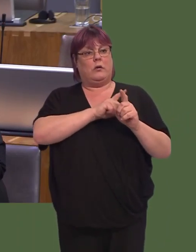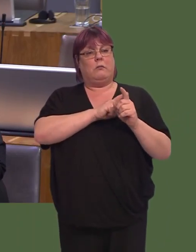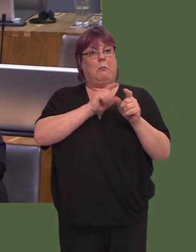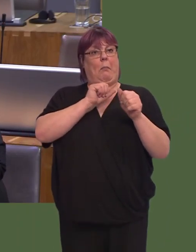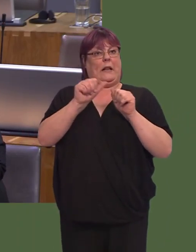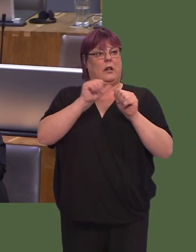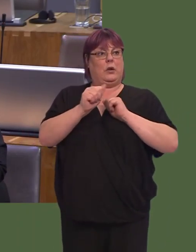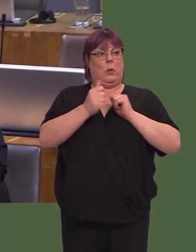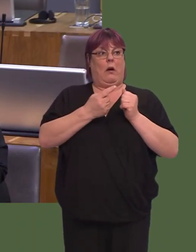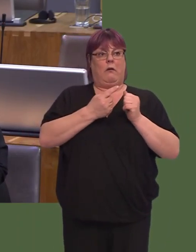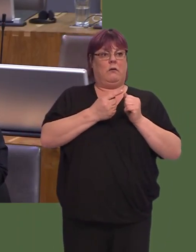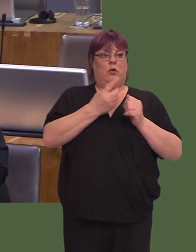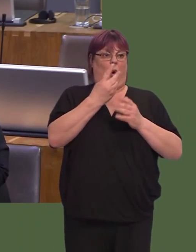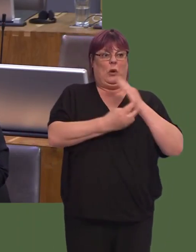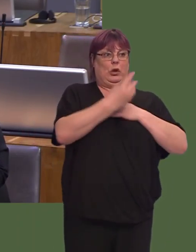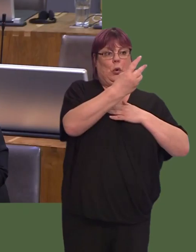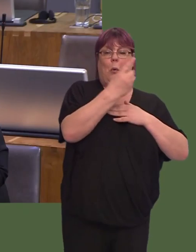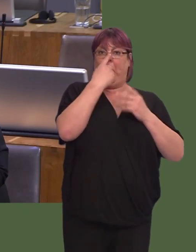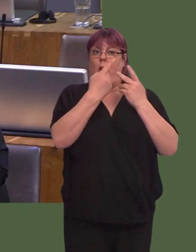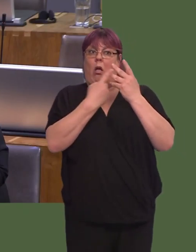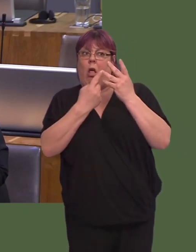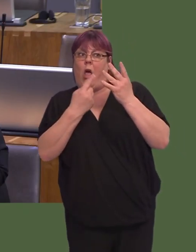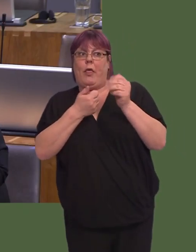range of possibilities open to us in terms of the procurement.